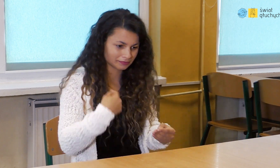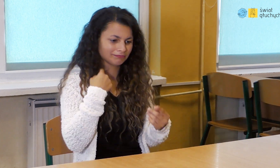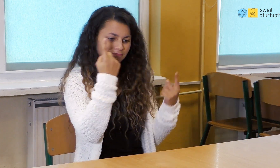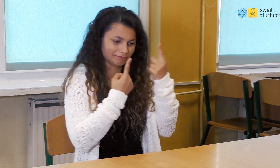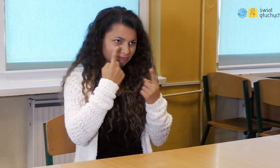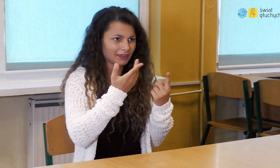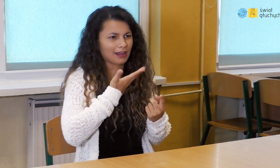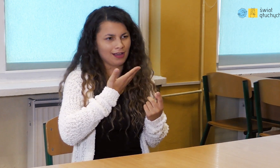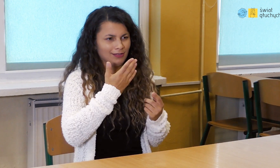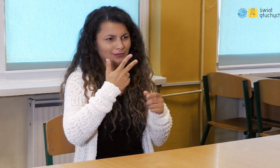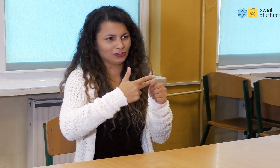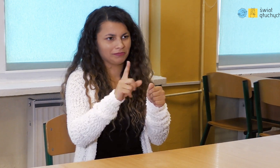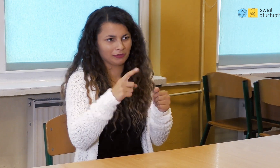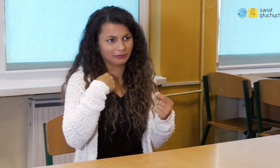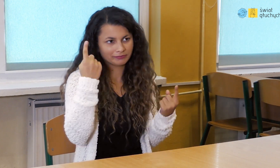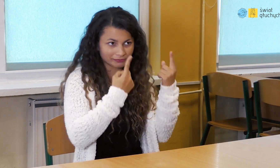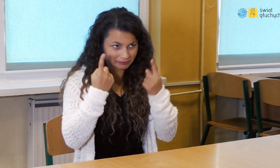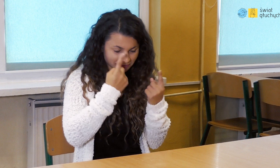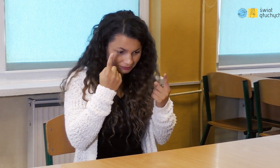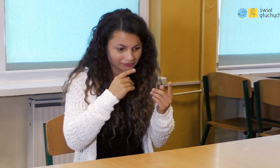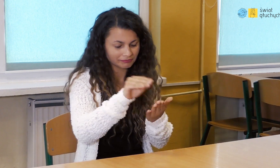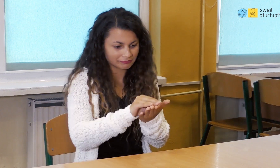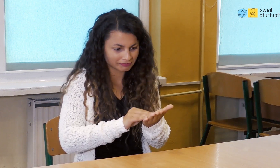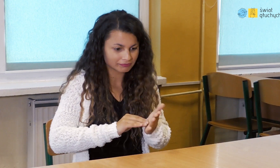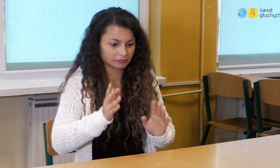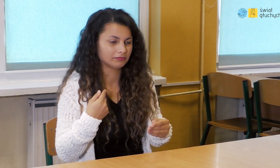Then you have 30 minutes to think and write down your answers.